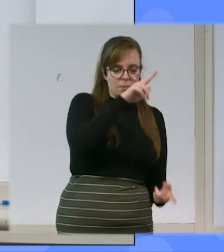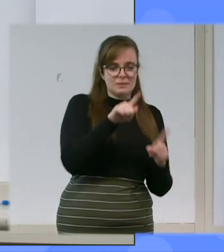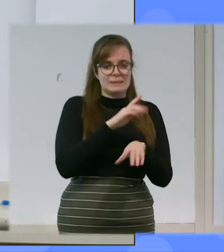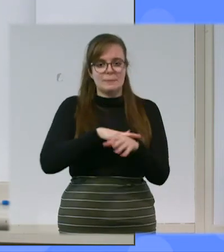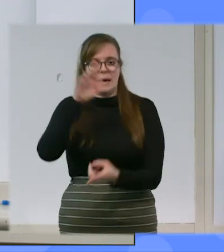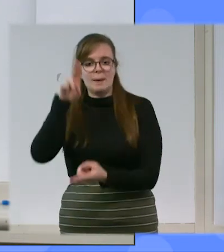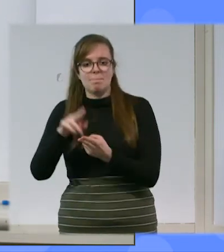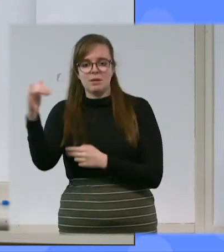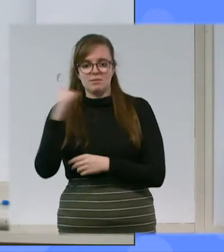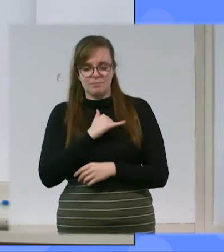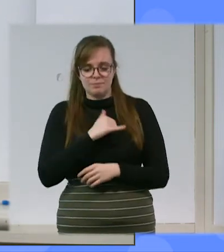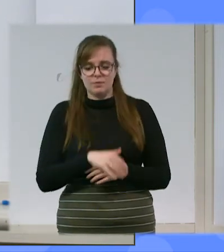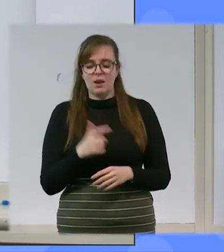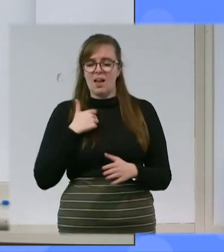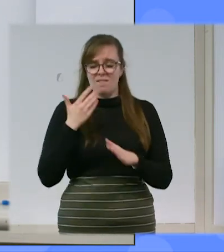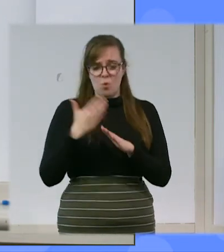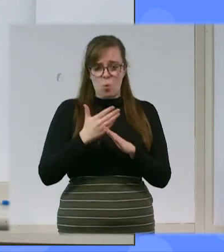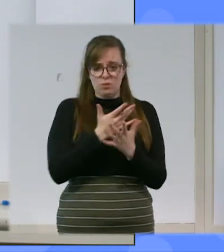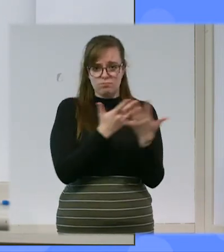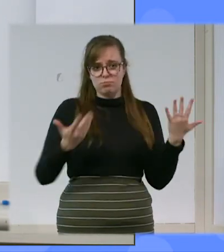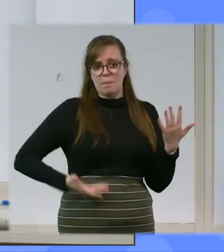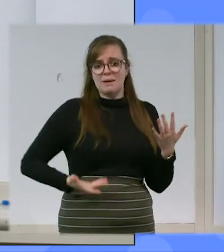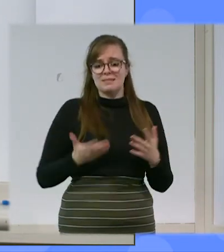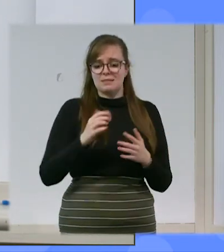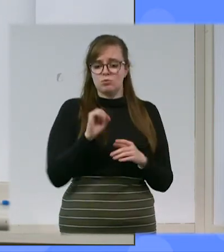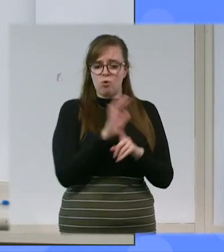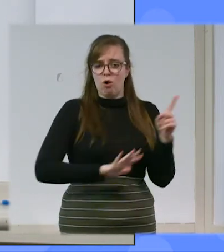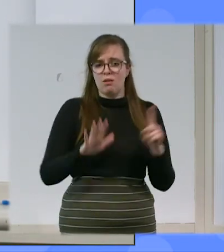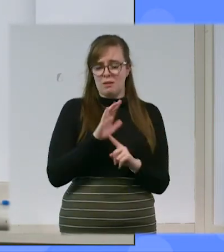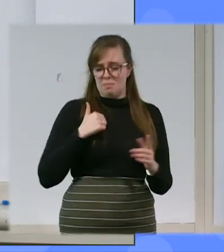Scotland all my life many which have had operations overseas export markets and a